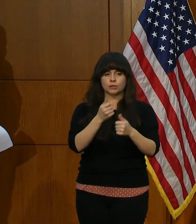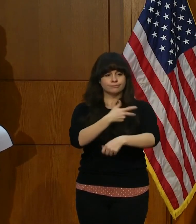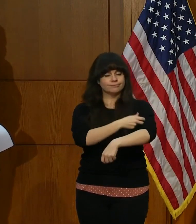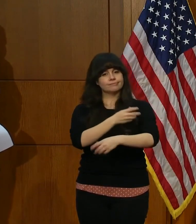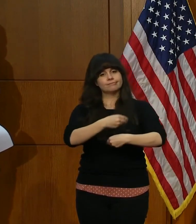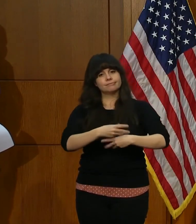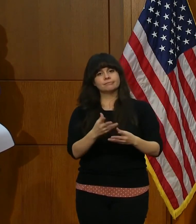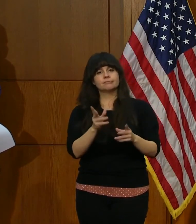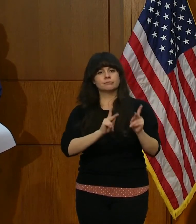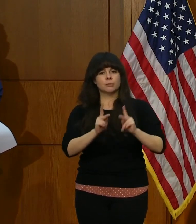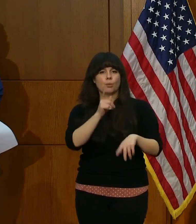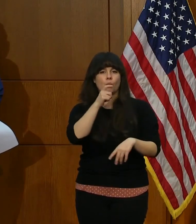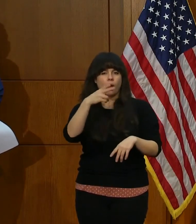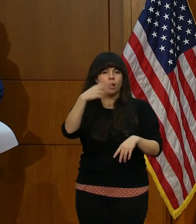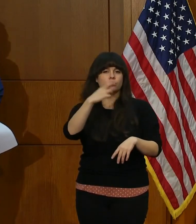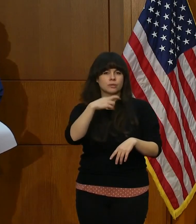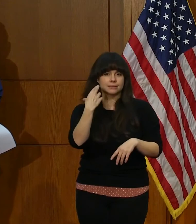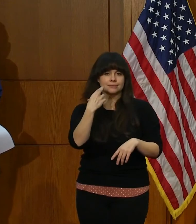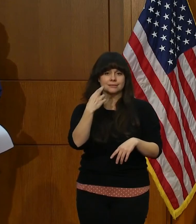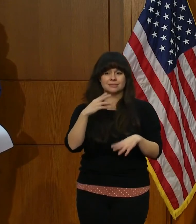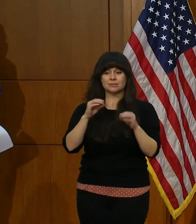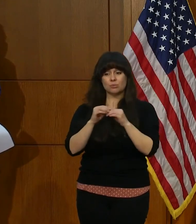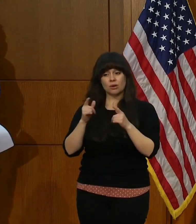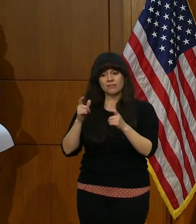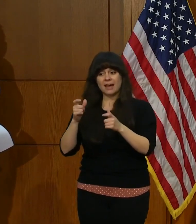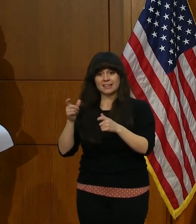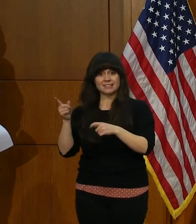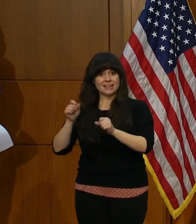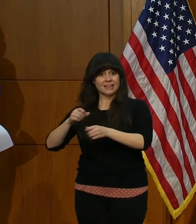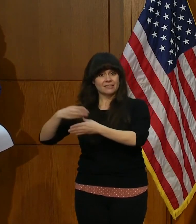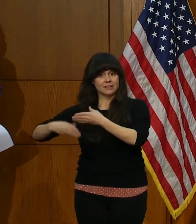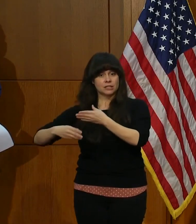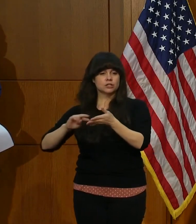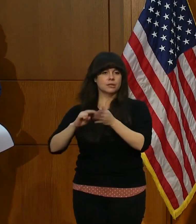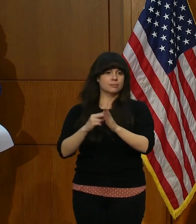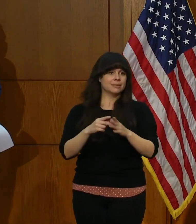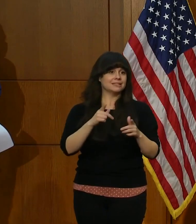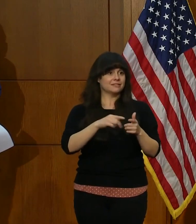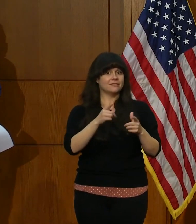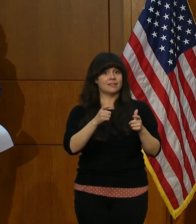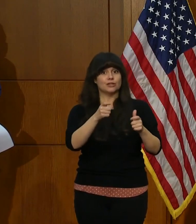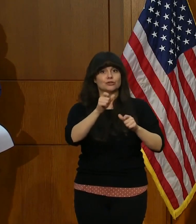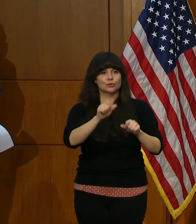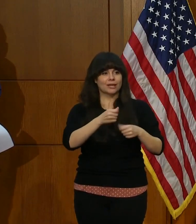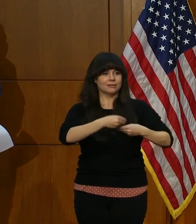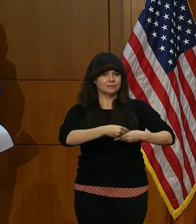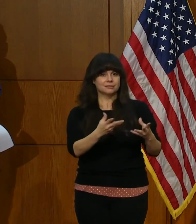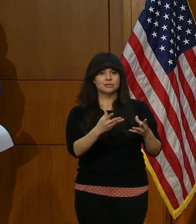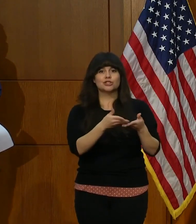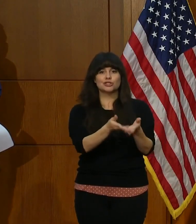WHO ARE AT MOST RISK. THE FASTER THEY GET DONE, THE FASTER MORE SHOTS CAN GET TO